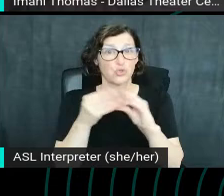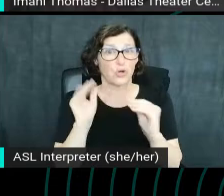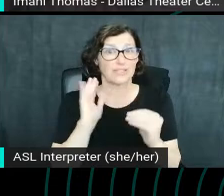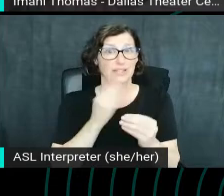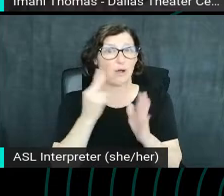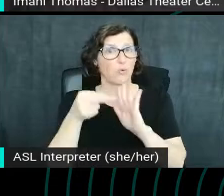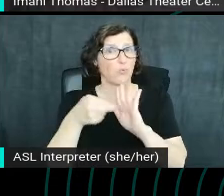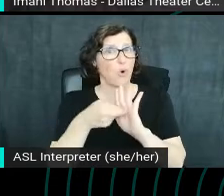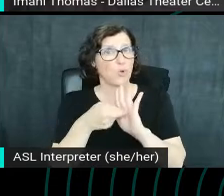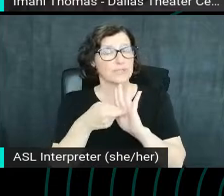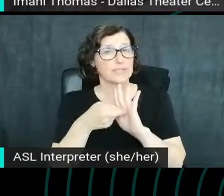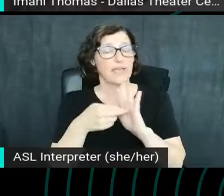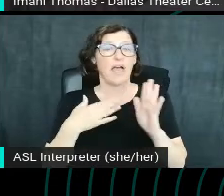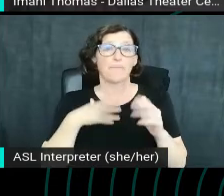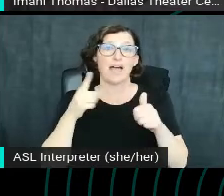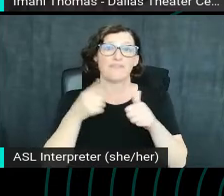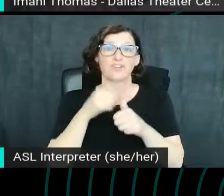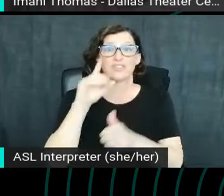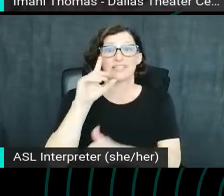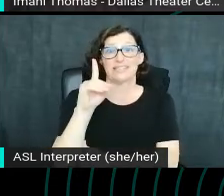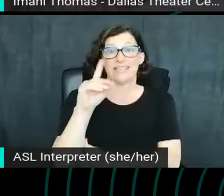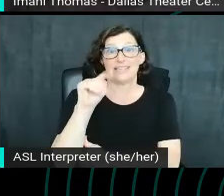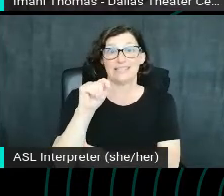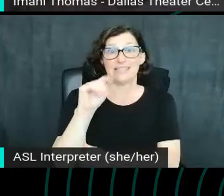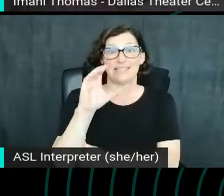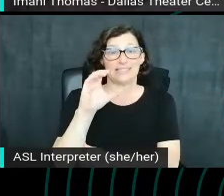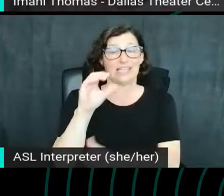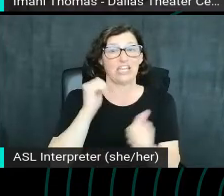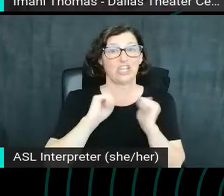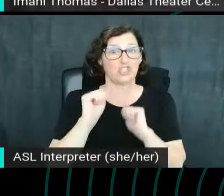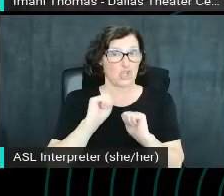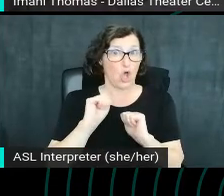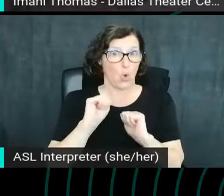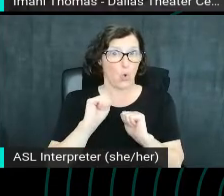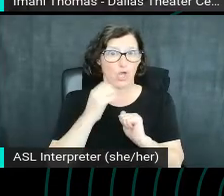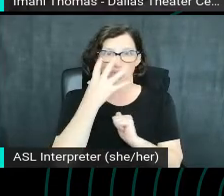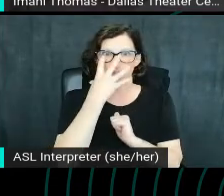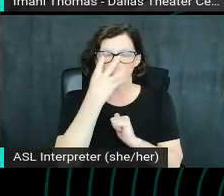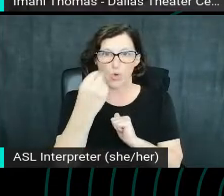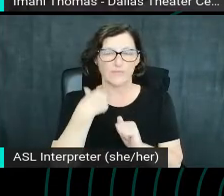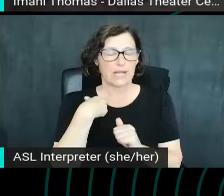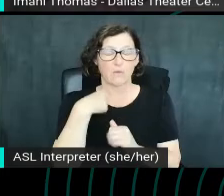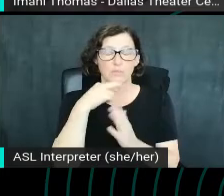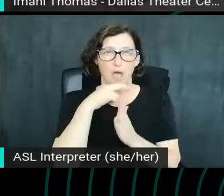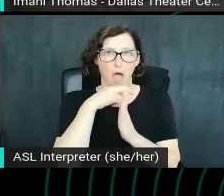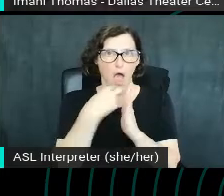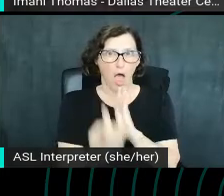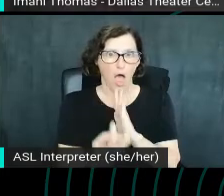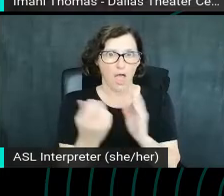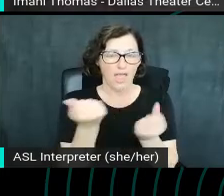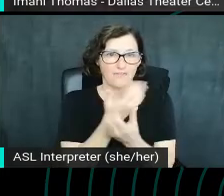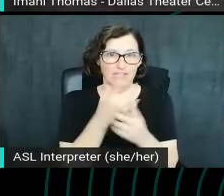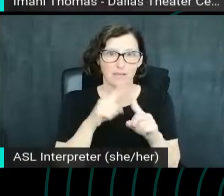I went to my first DTC show "The Wolves" and I was just in awe of everything, but I also had a lot of questions.